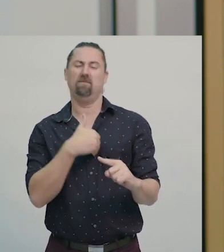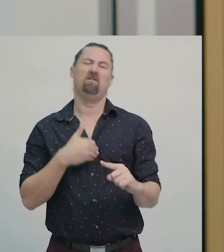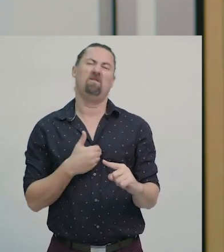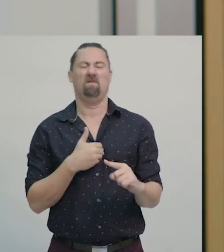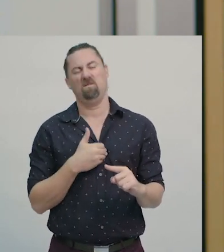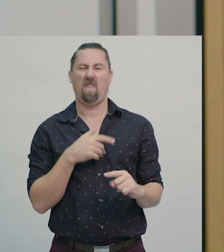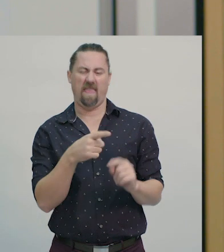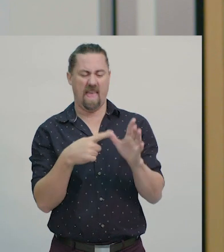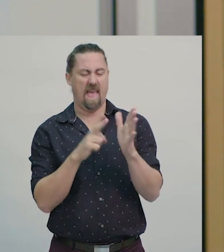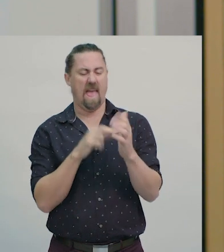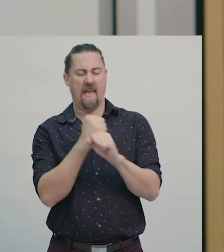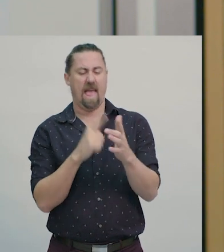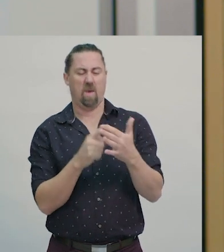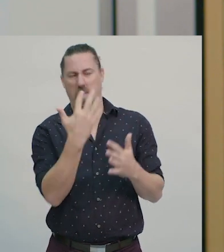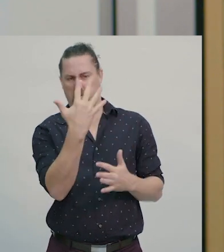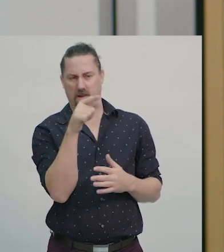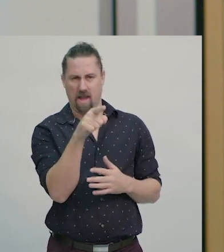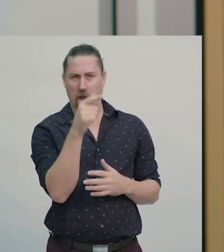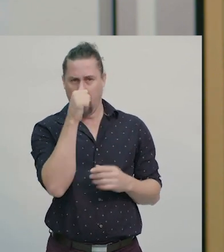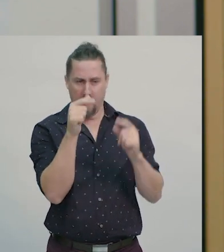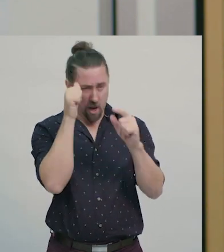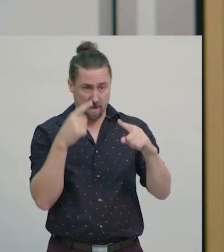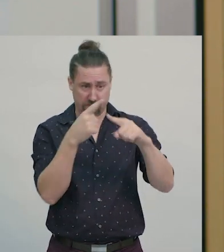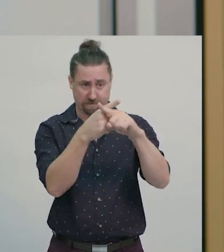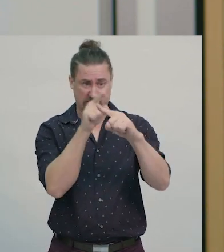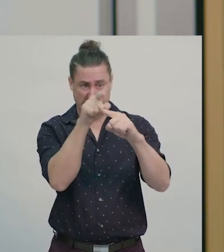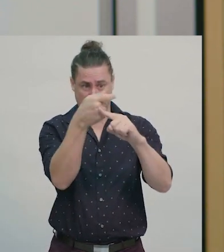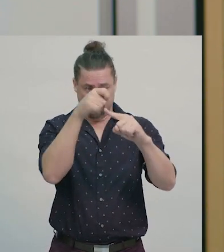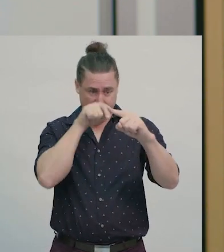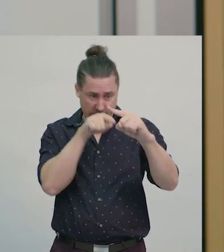Then use your knowledge of vertically opposite and supplementary angles,